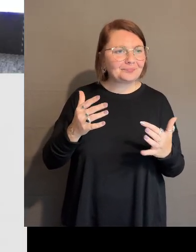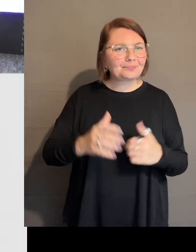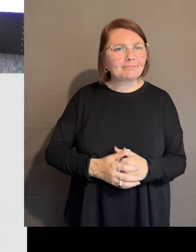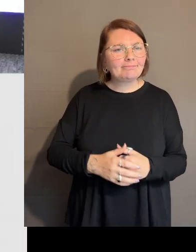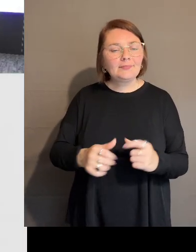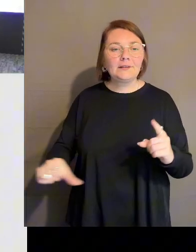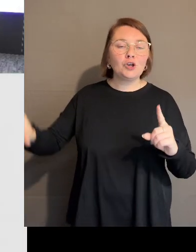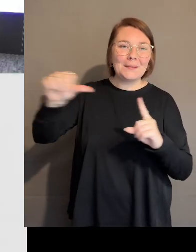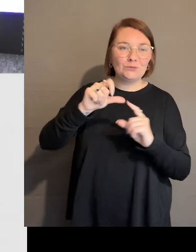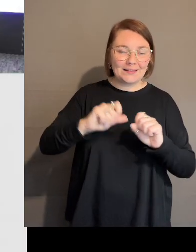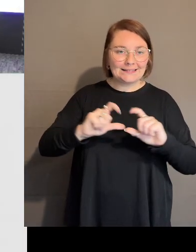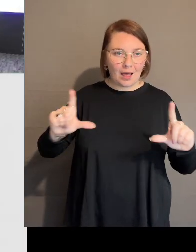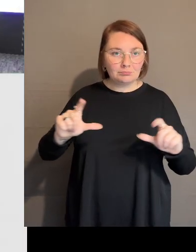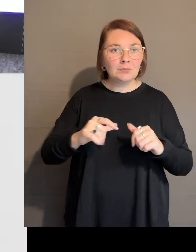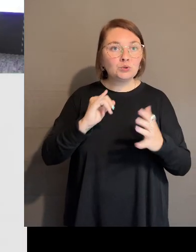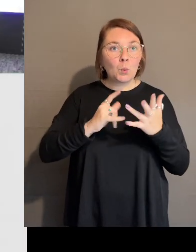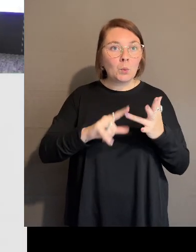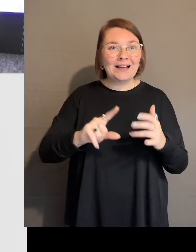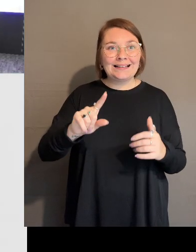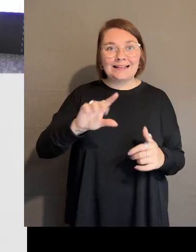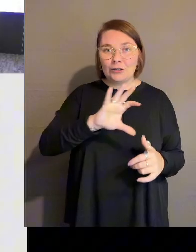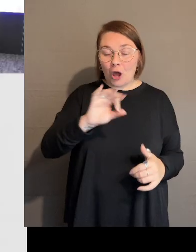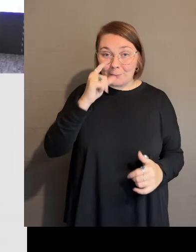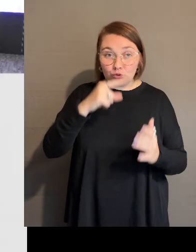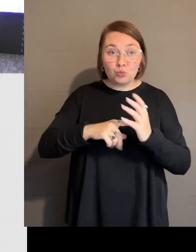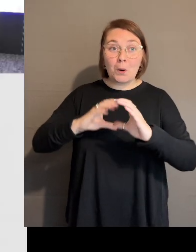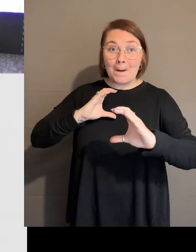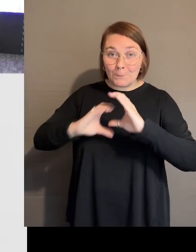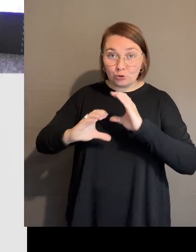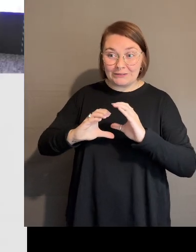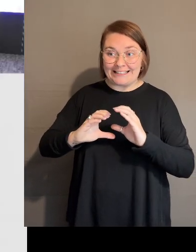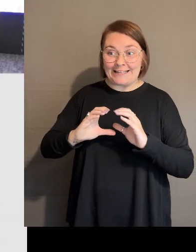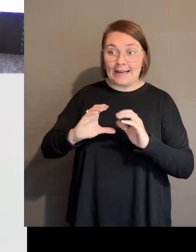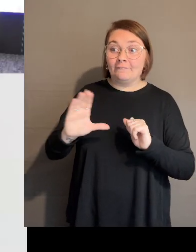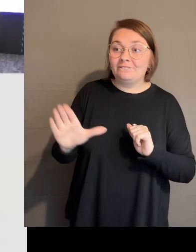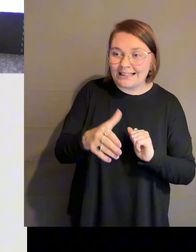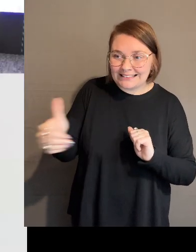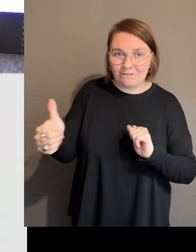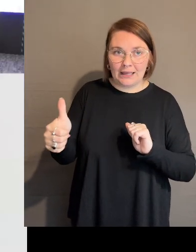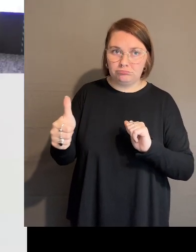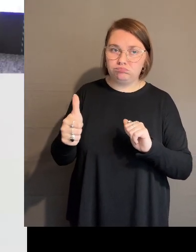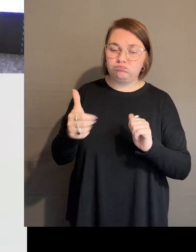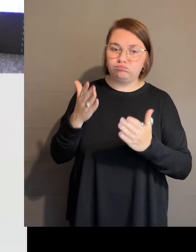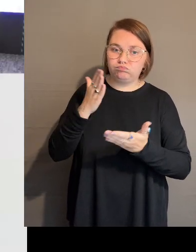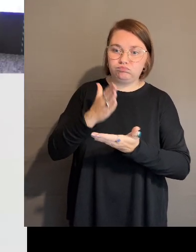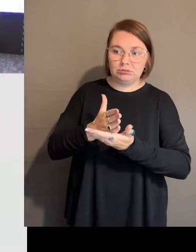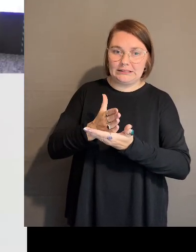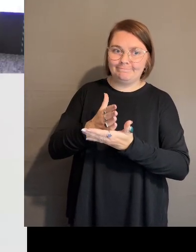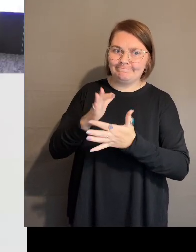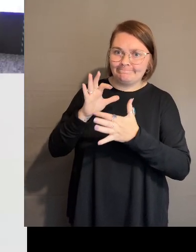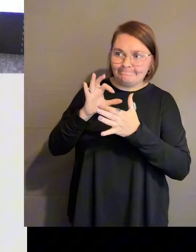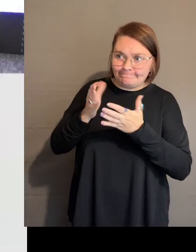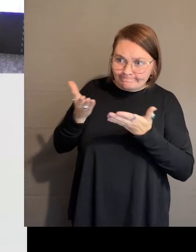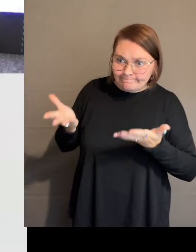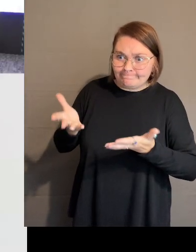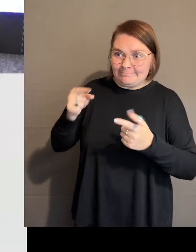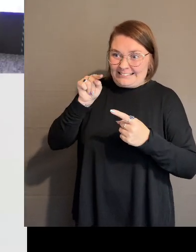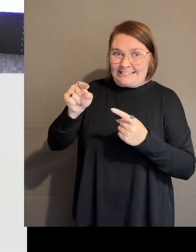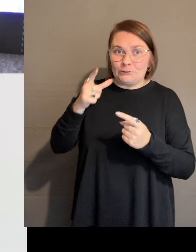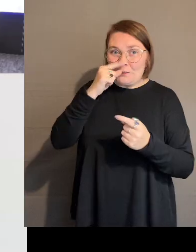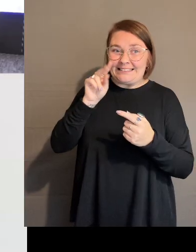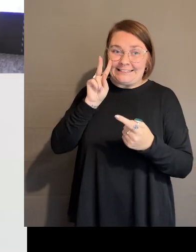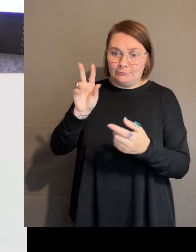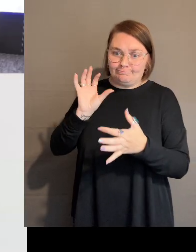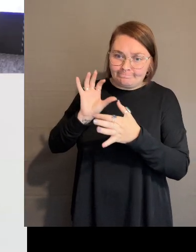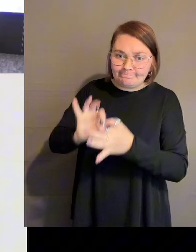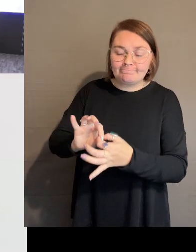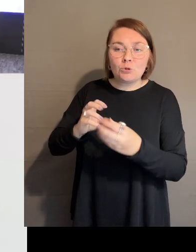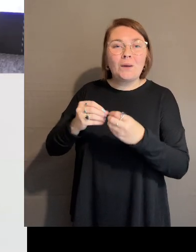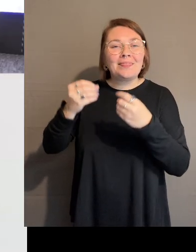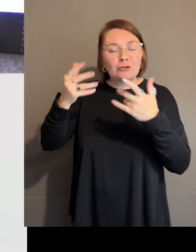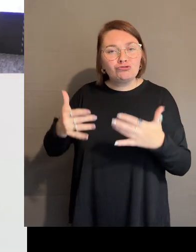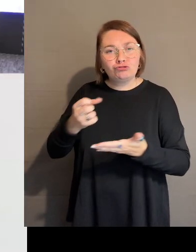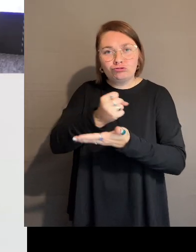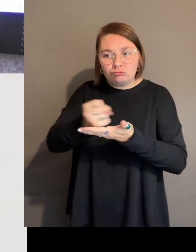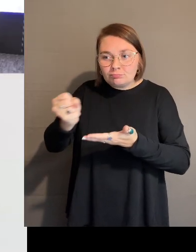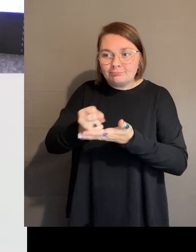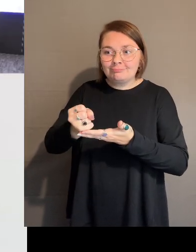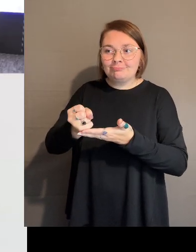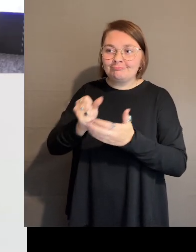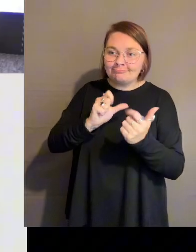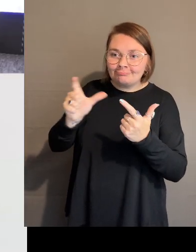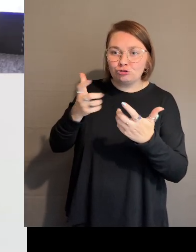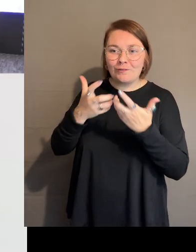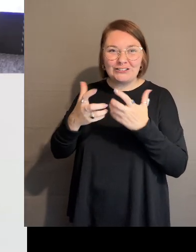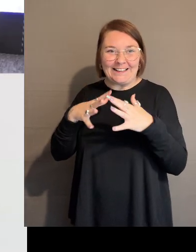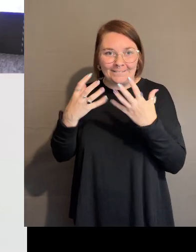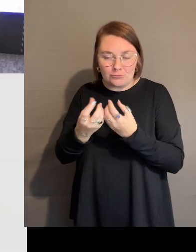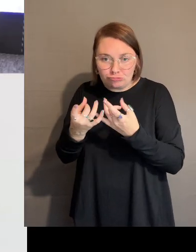So, going back to this, so the inability to communicate effectively really seems to be a driving force here in terms of grades and getting ready for university and things like that.